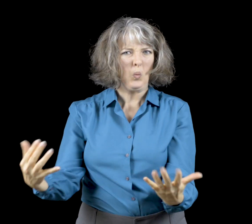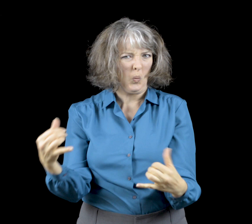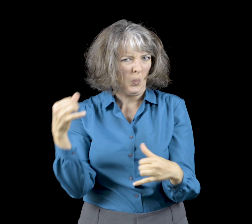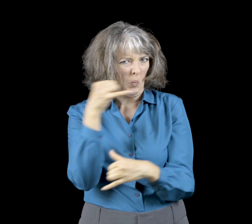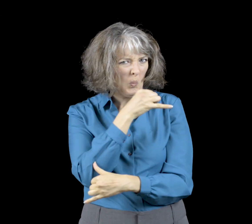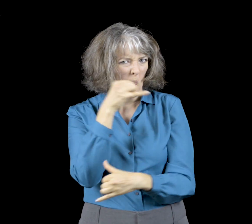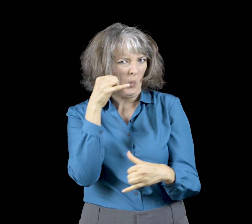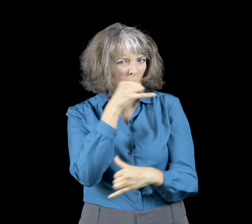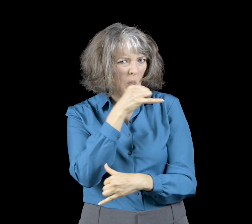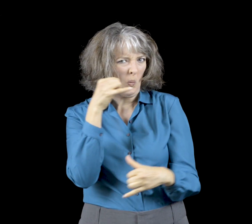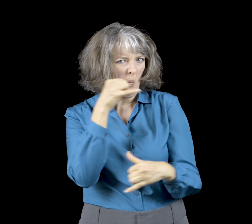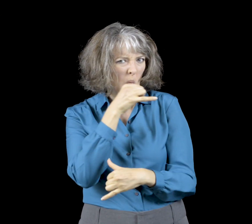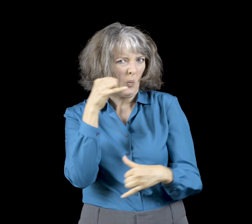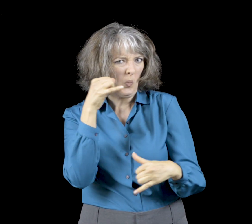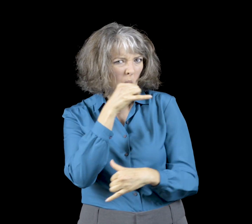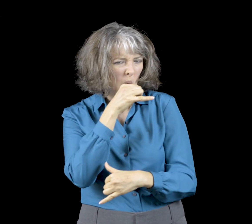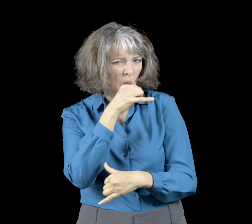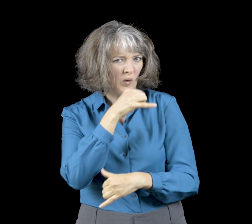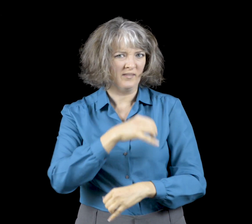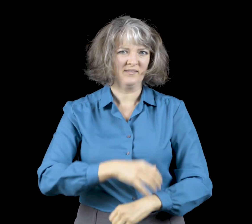Goodness Gracious!